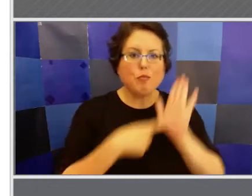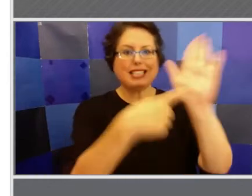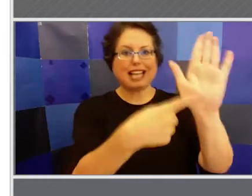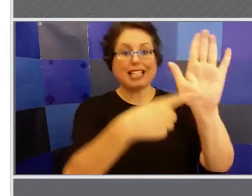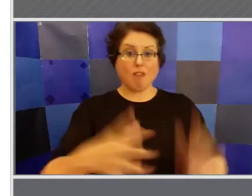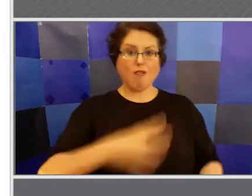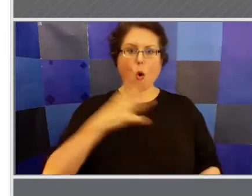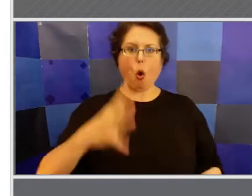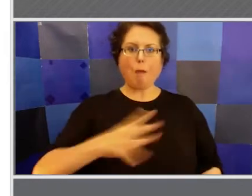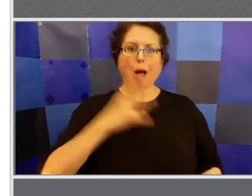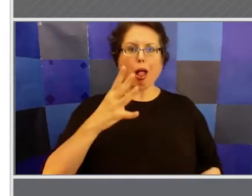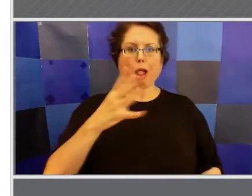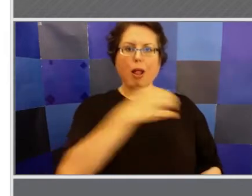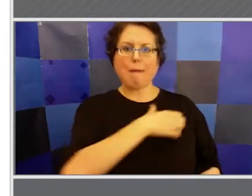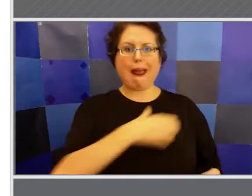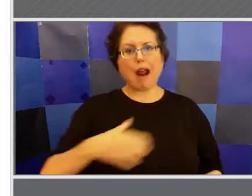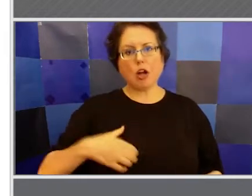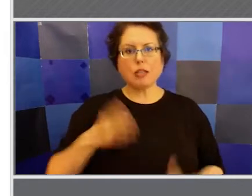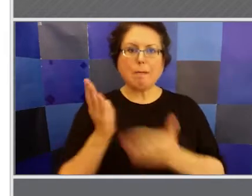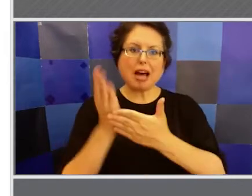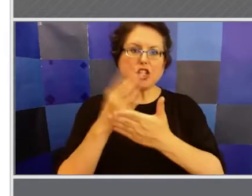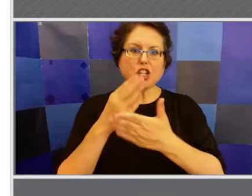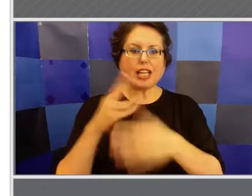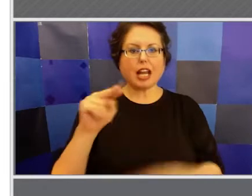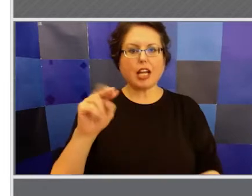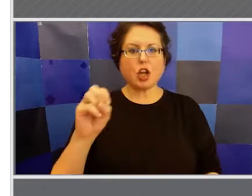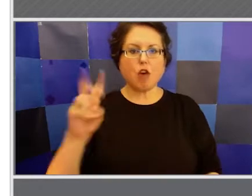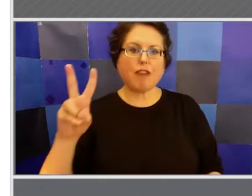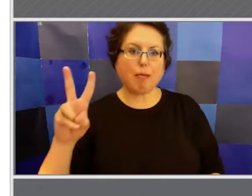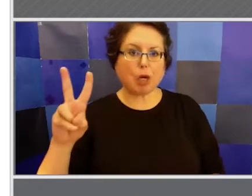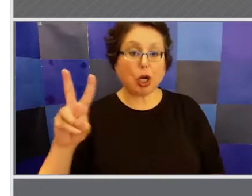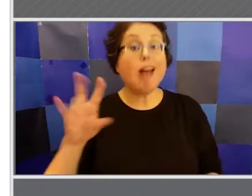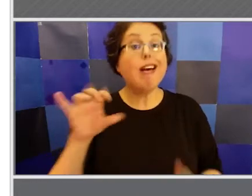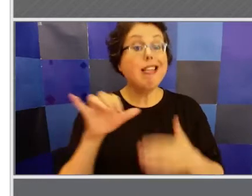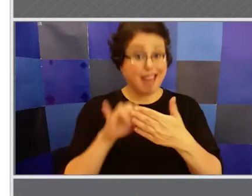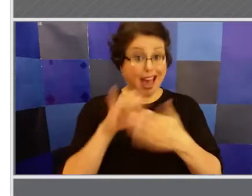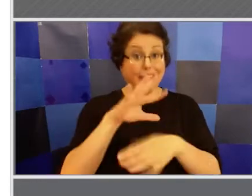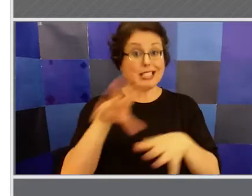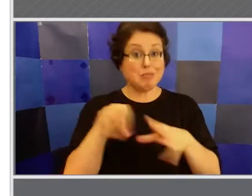In November, and that is part of State of the City address that occurs.